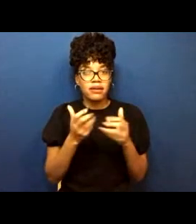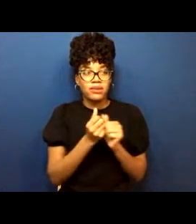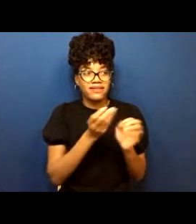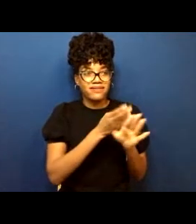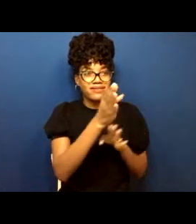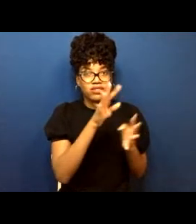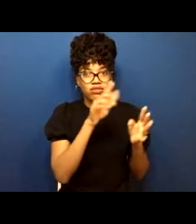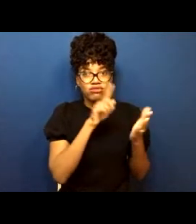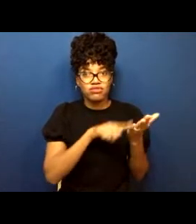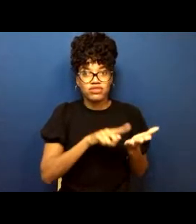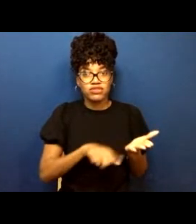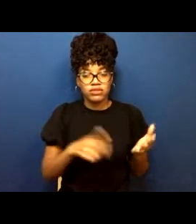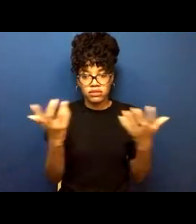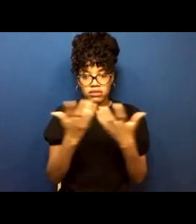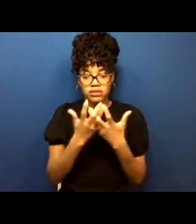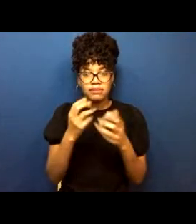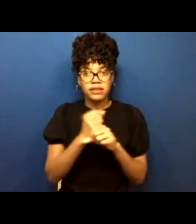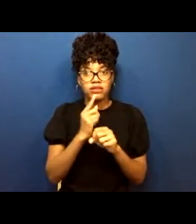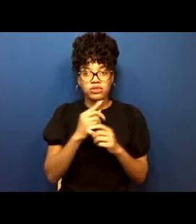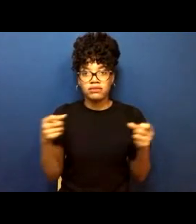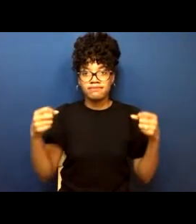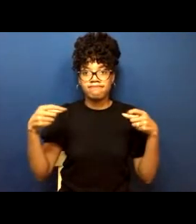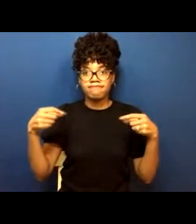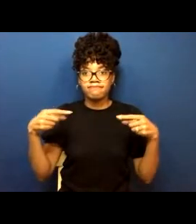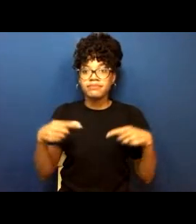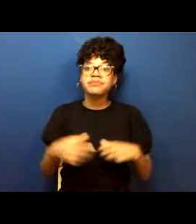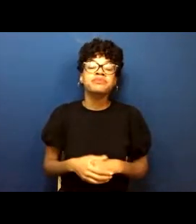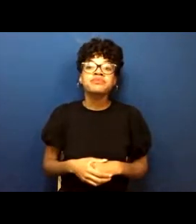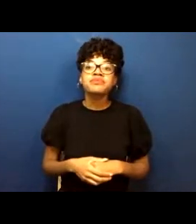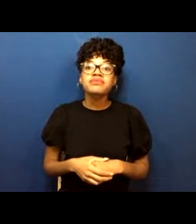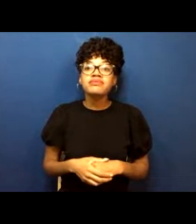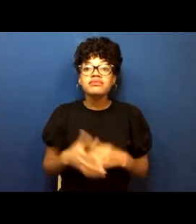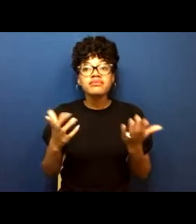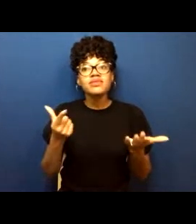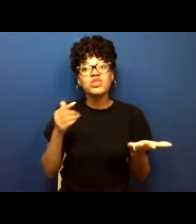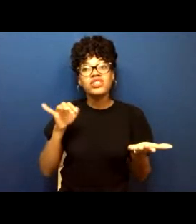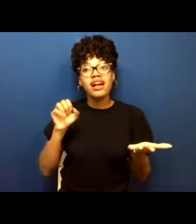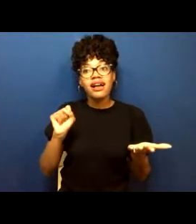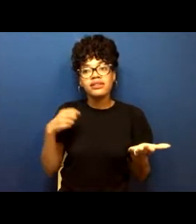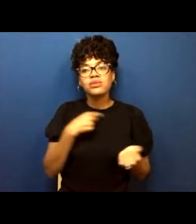And so with GIS and this imagery, you can start to think about mapping out the spatial distribution